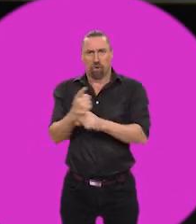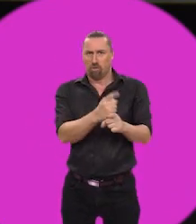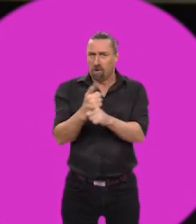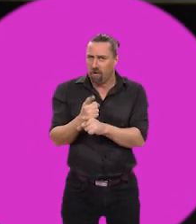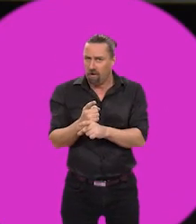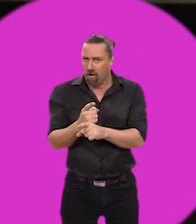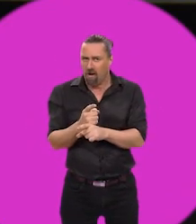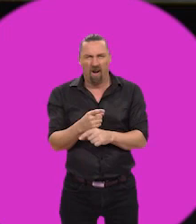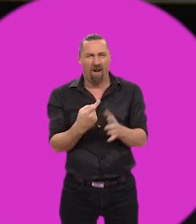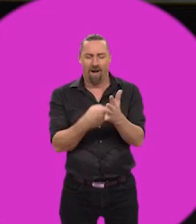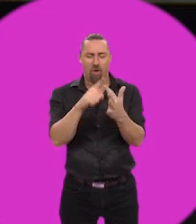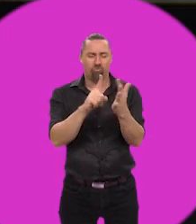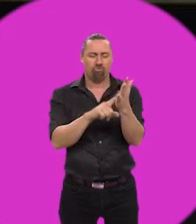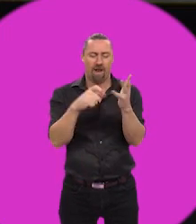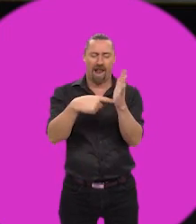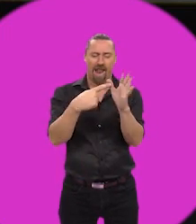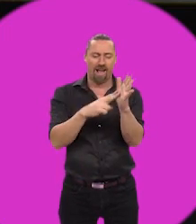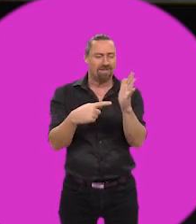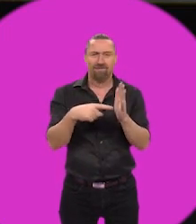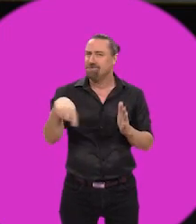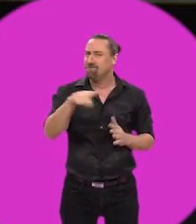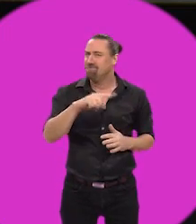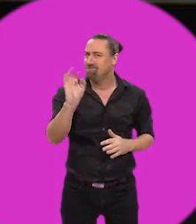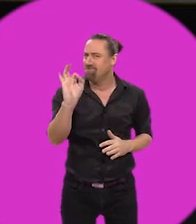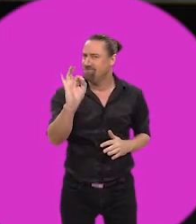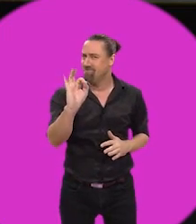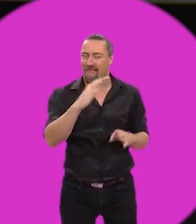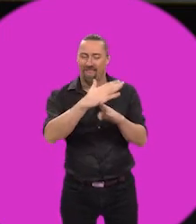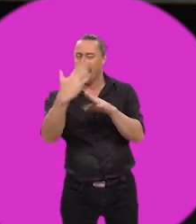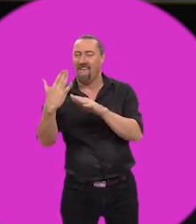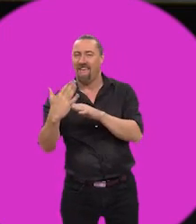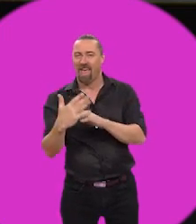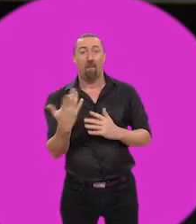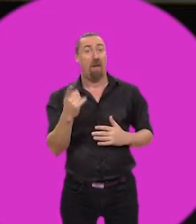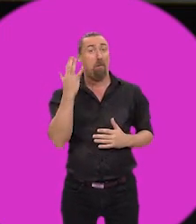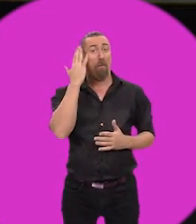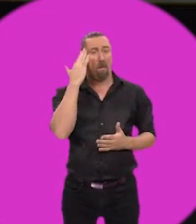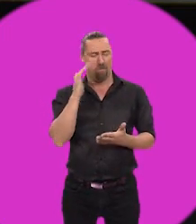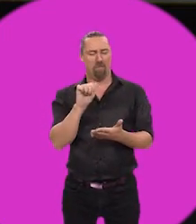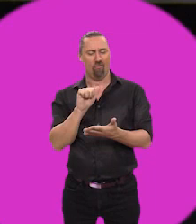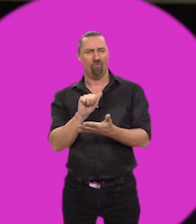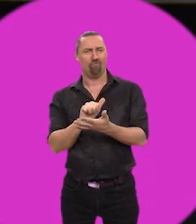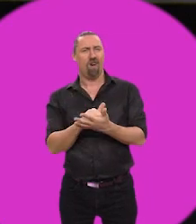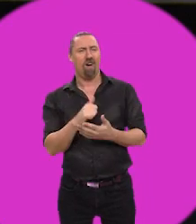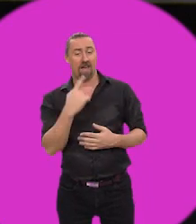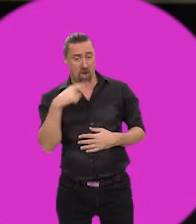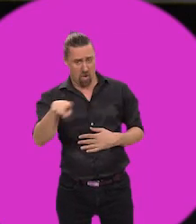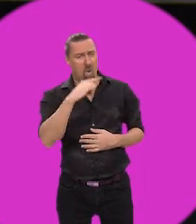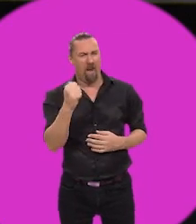The Children's sound much more excited now, don't they? They don't seem reluctant anymore. Could it be that mom was right,